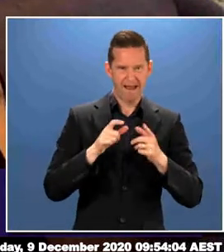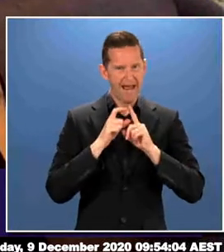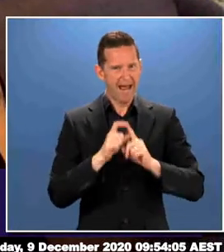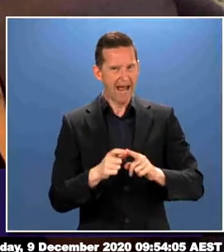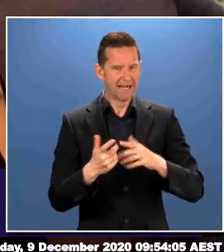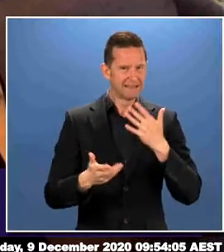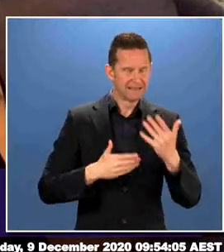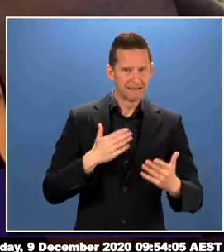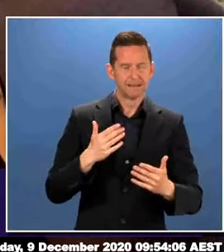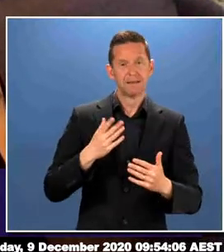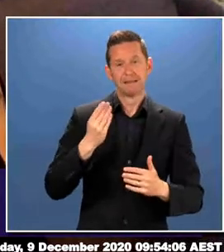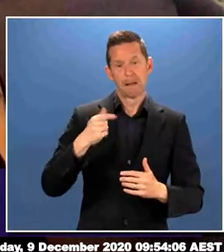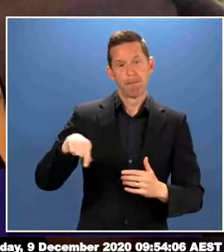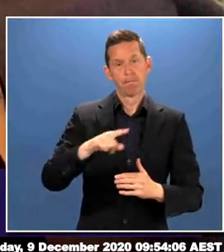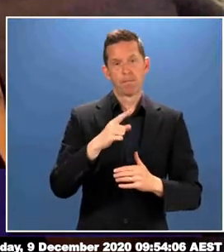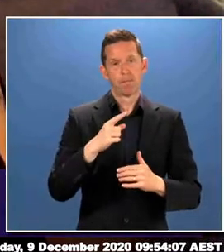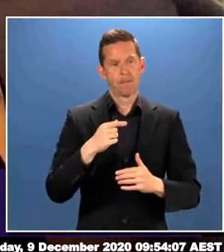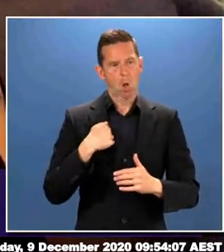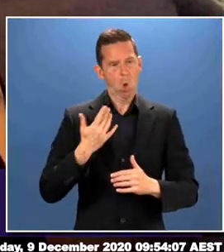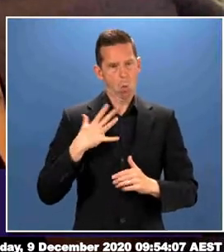people talked about even having other young people around that they can